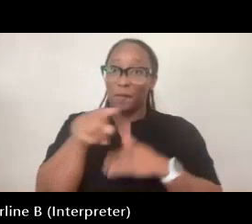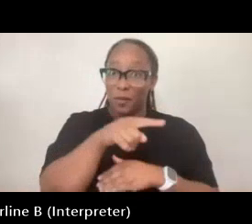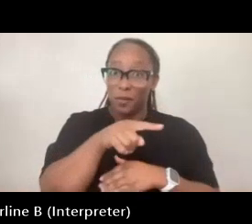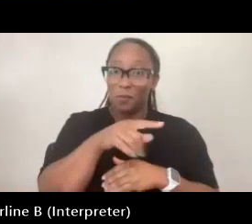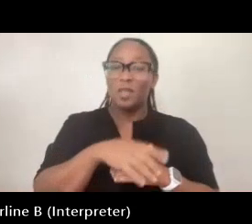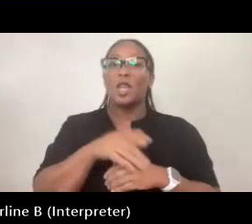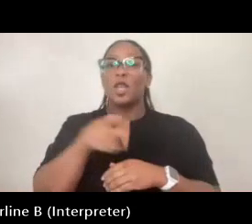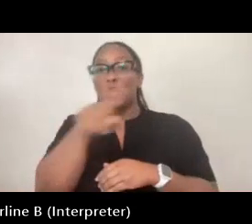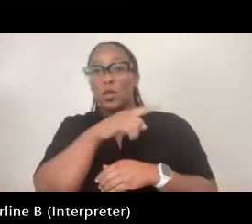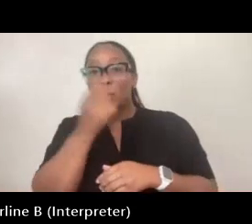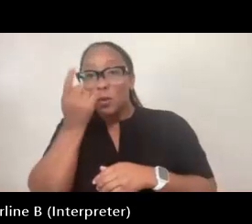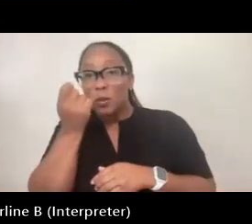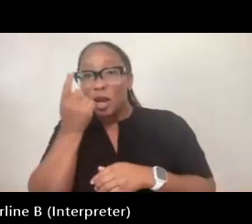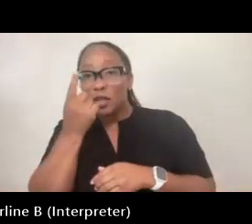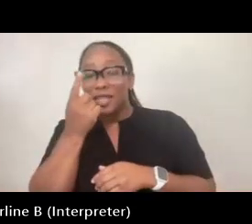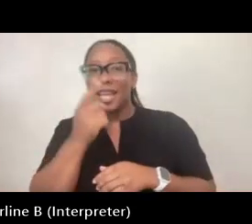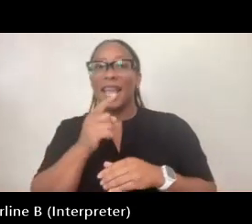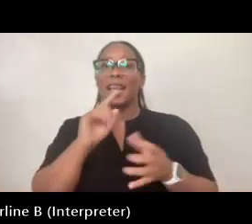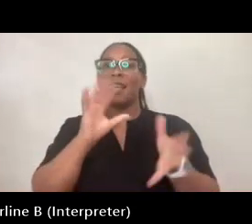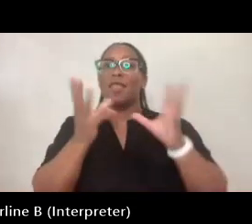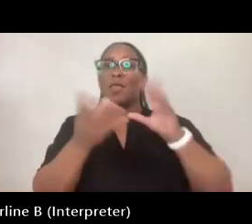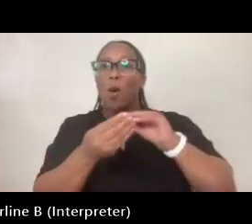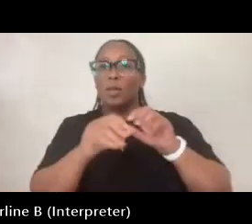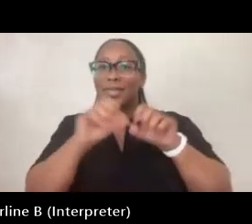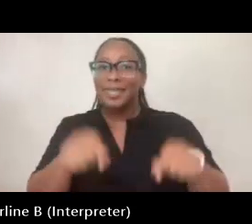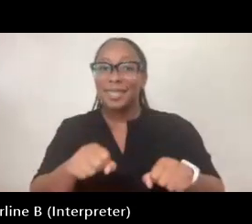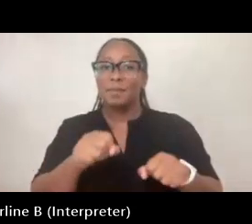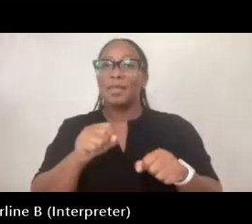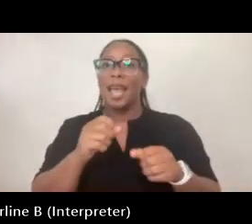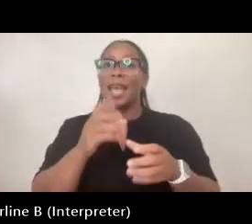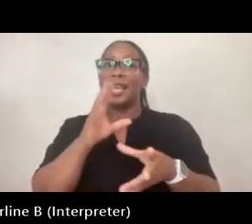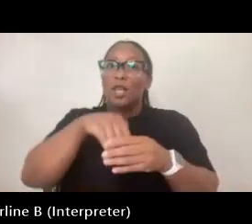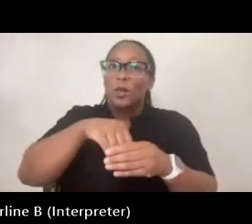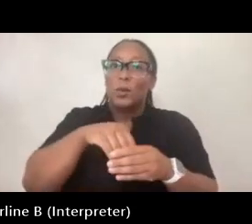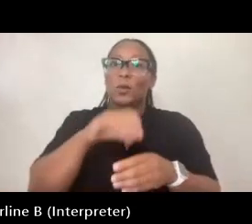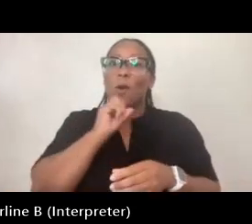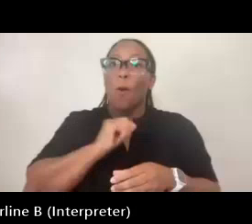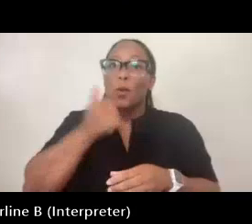you all understand the ecosystems in which people are aging. You are part of those ecosy.